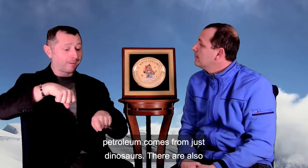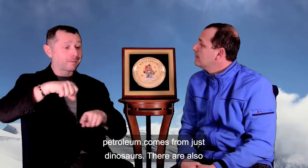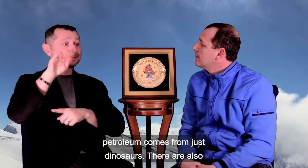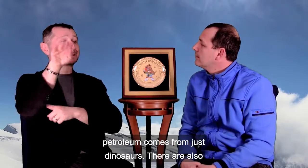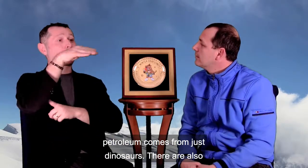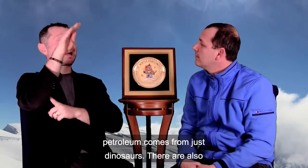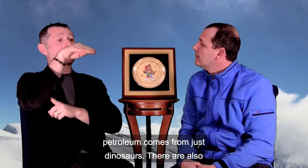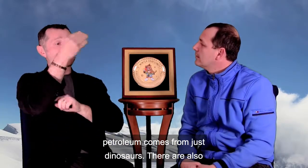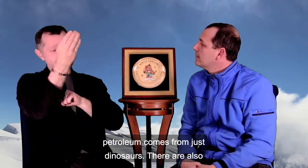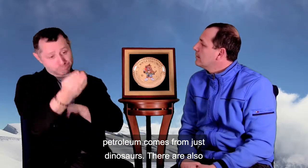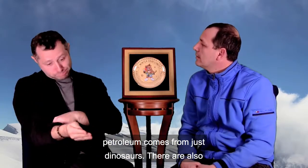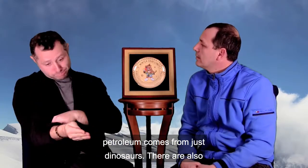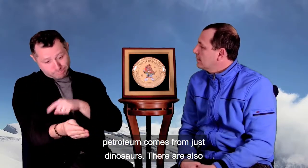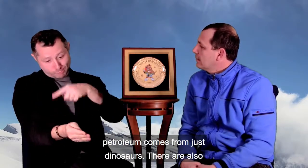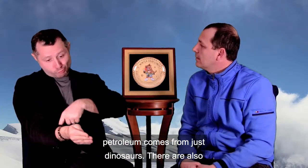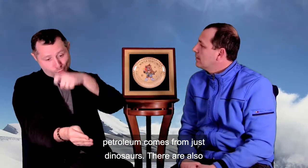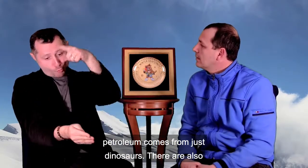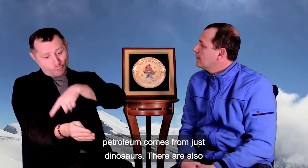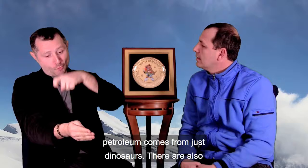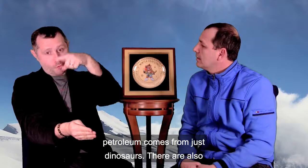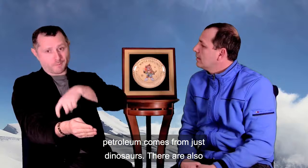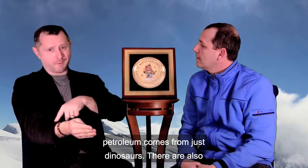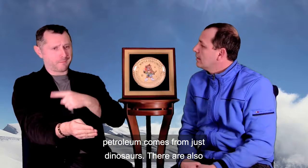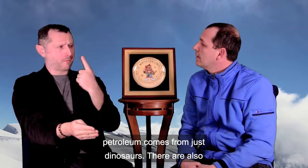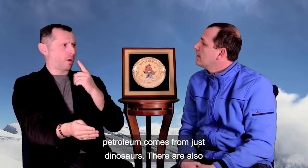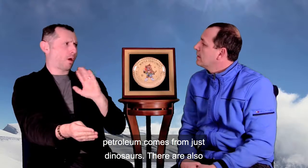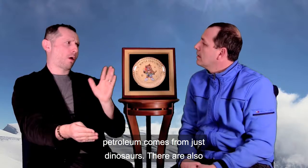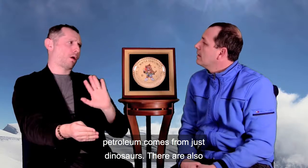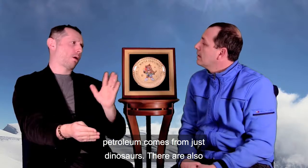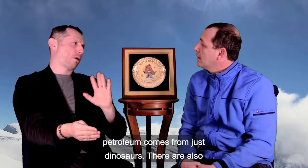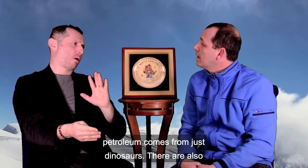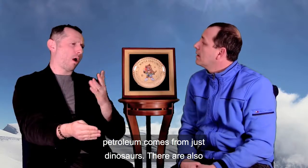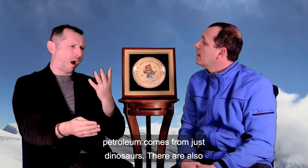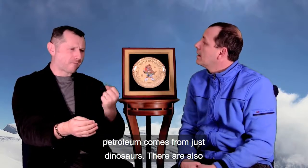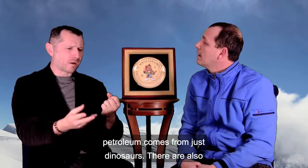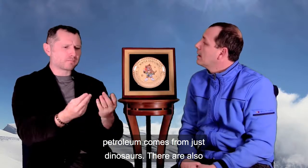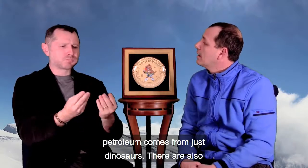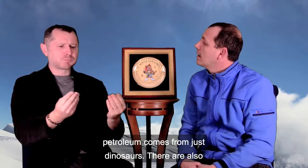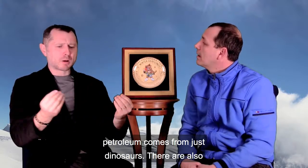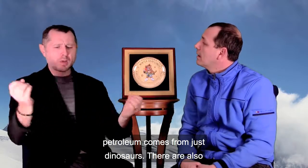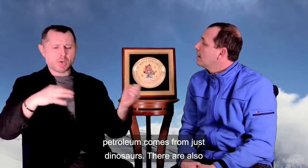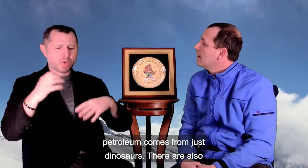petroleum comes from just dinosaurs. There are also